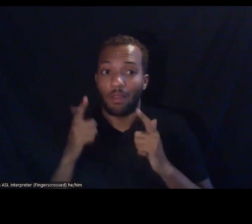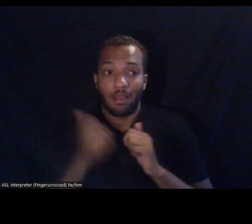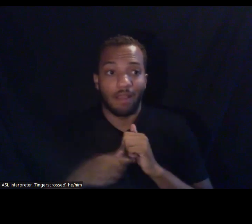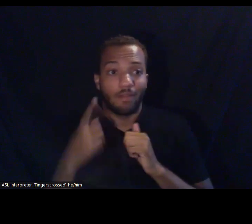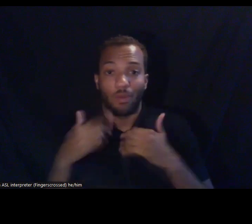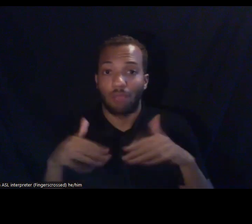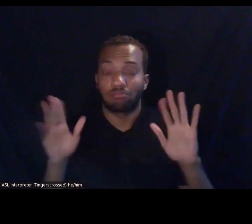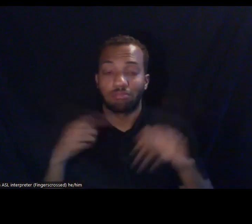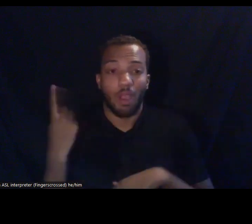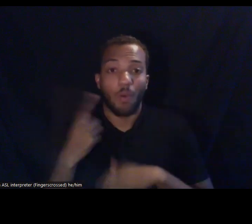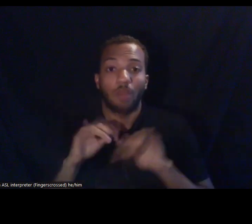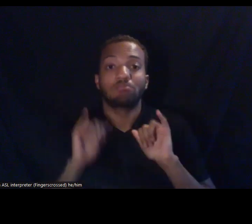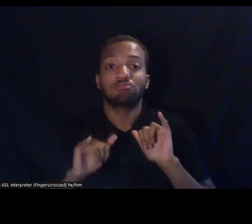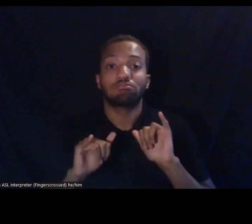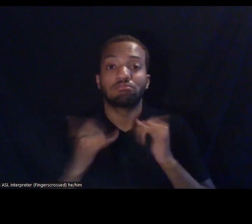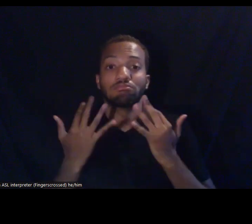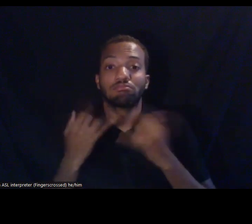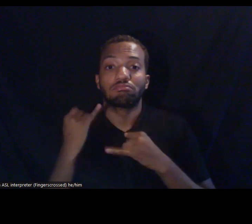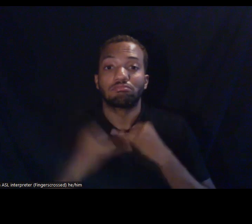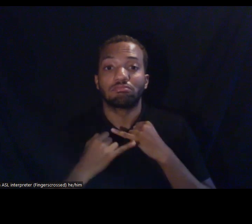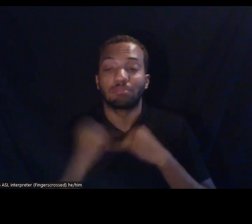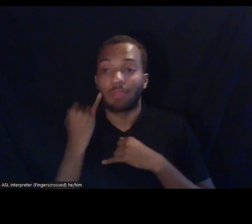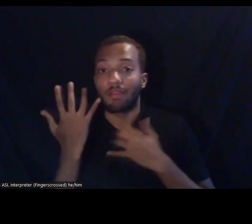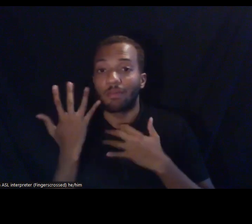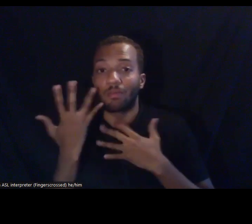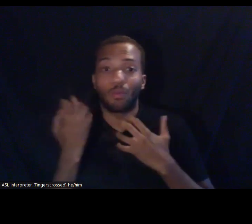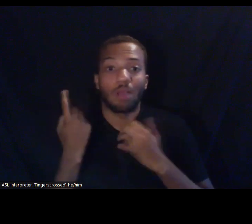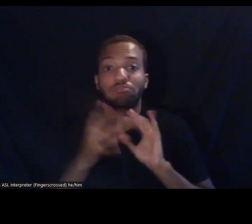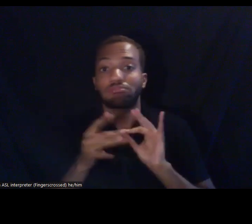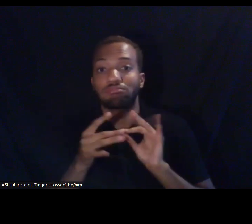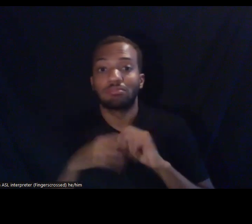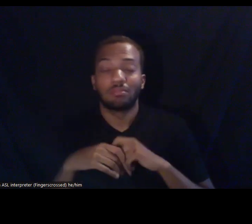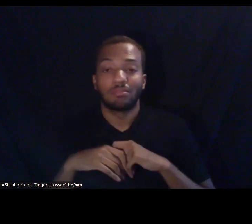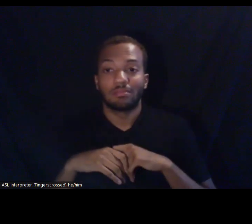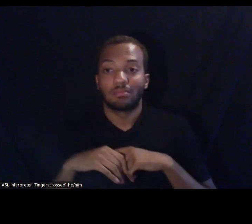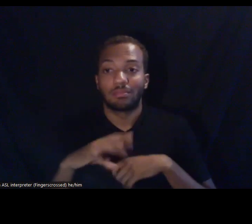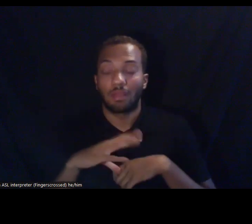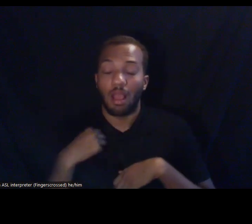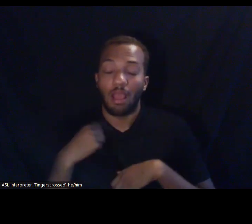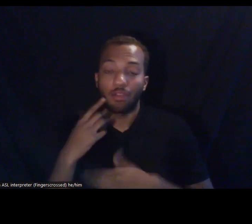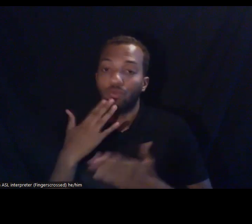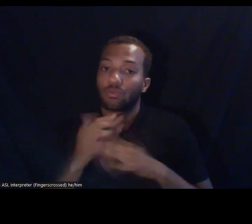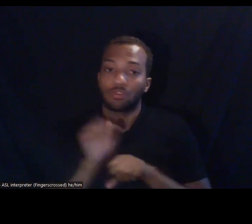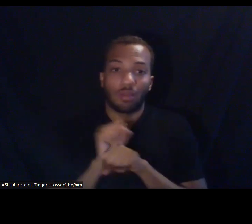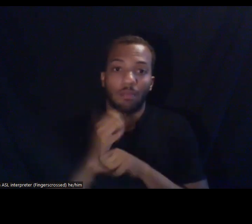'cause I never know what we have to talk about. But yeah. I think you did a great job. Thank you so much, Michael, as well.